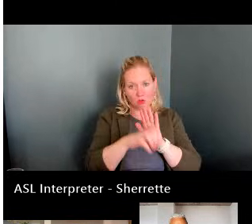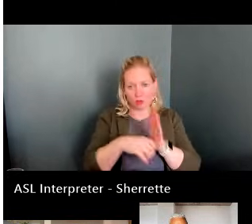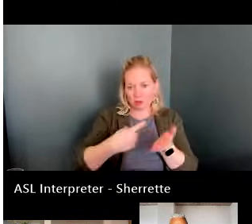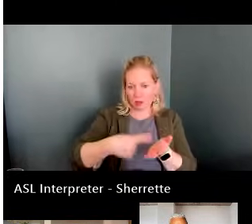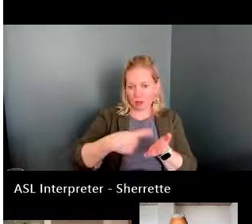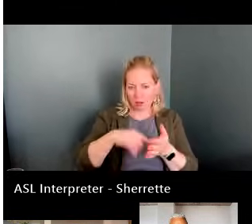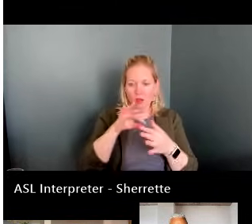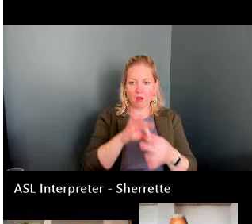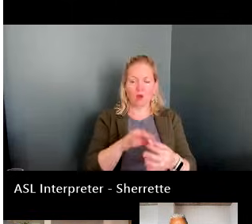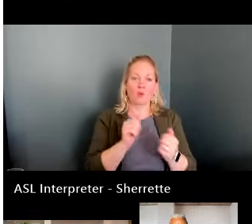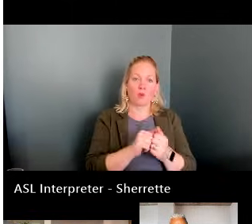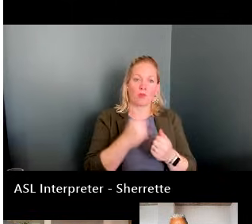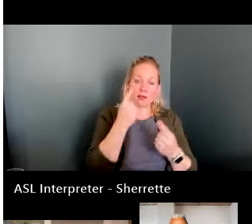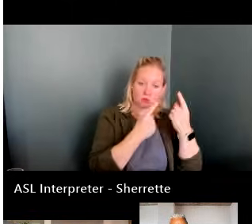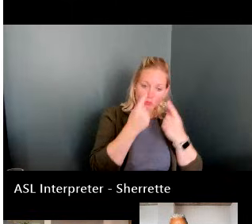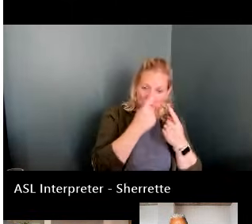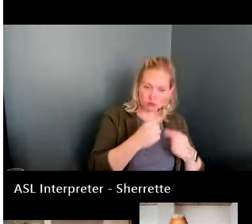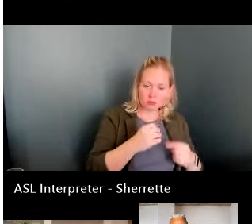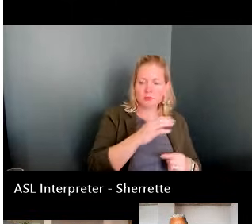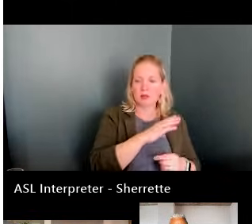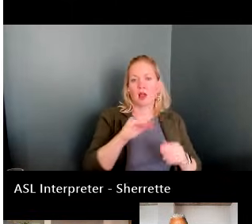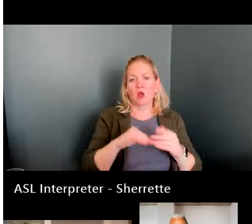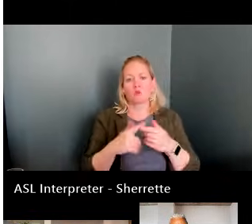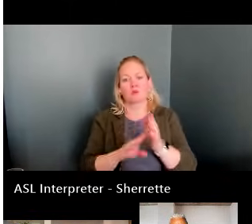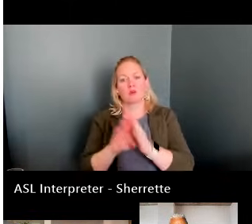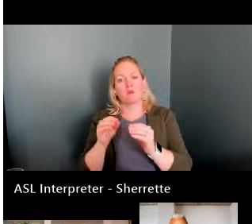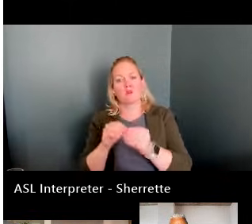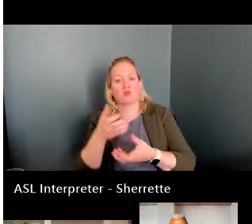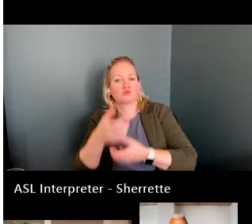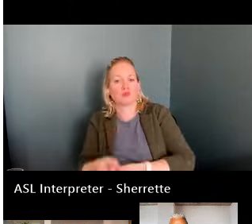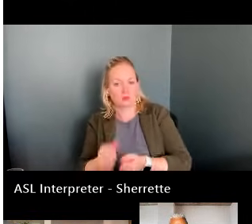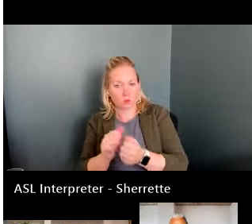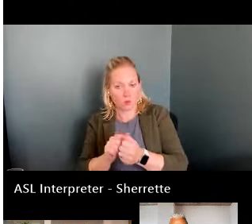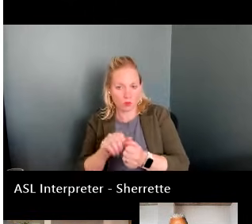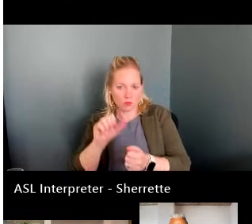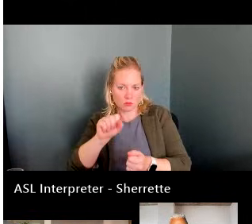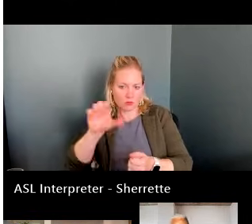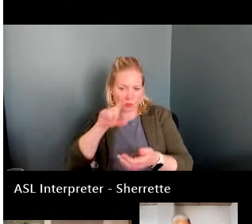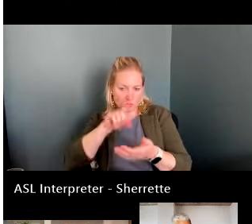establishing trustworthy enough in sickle cell disease research. Thank you all for attending